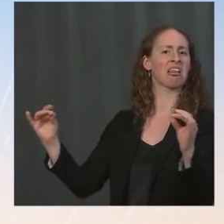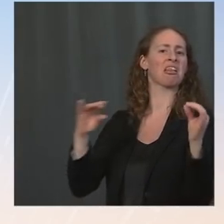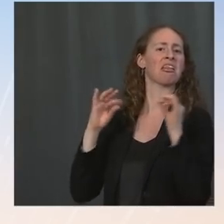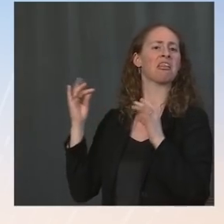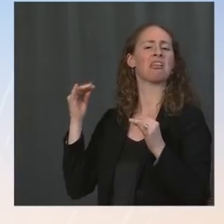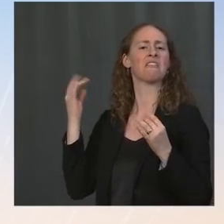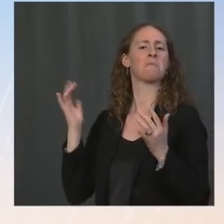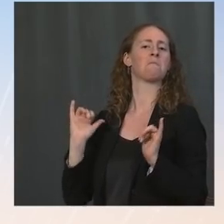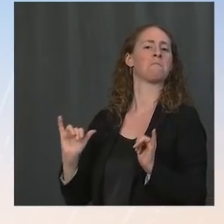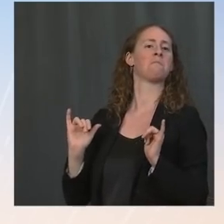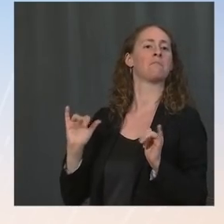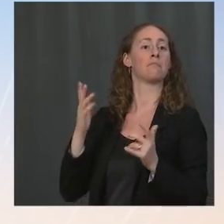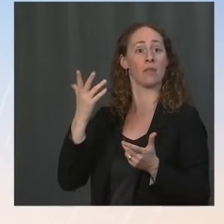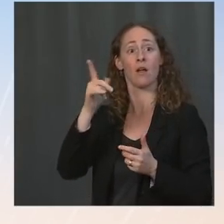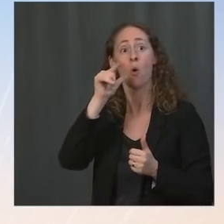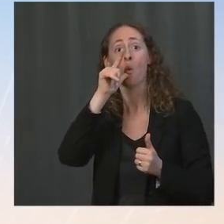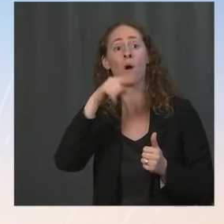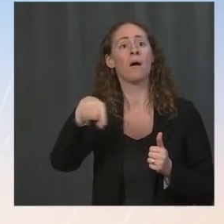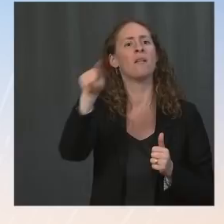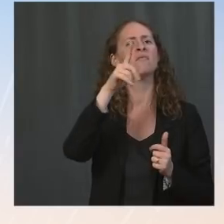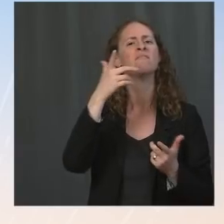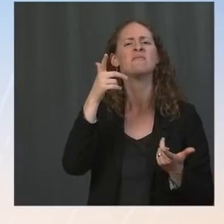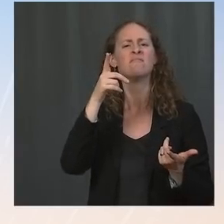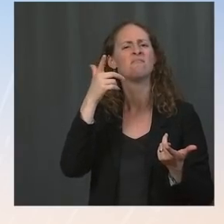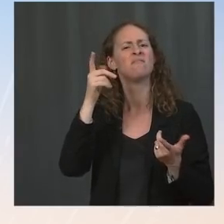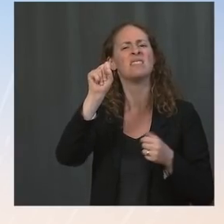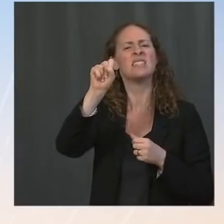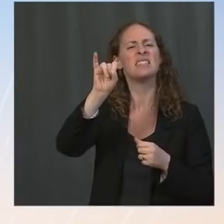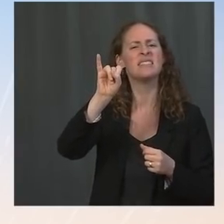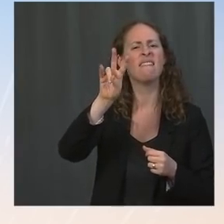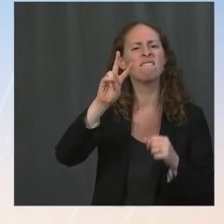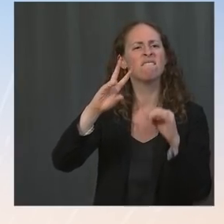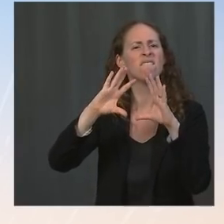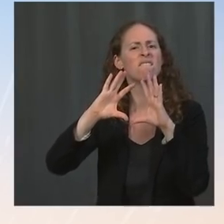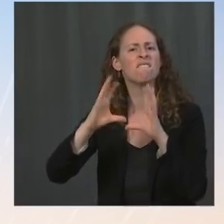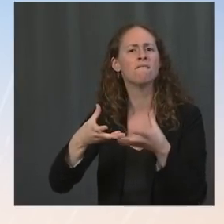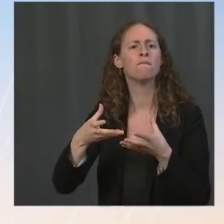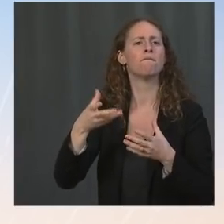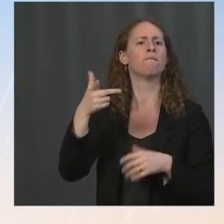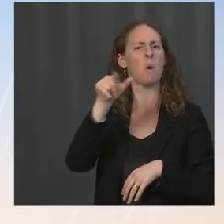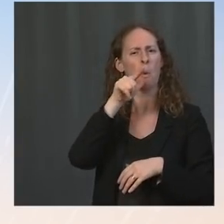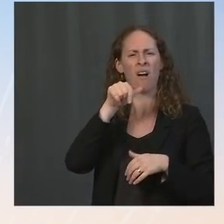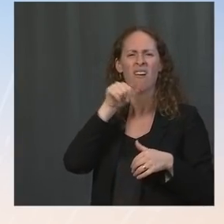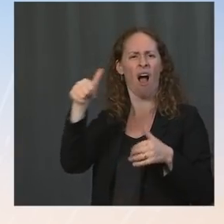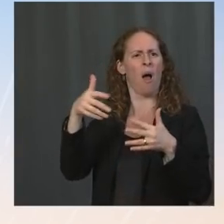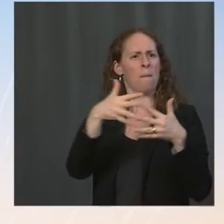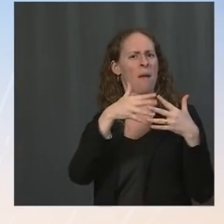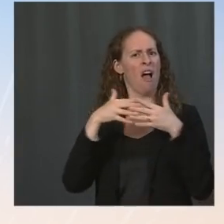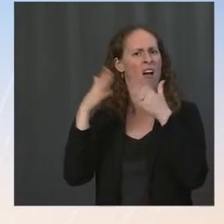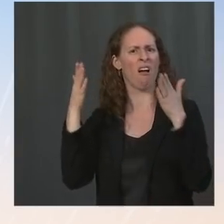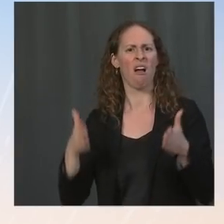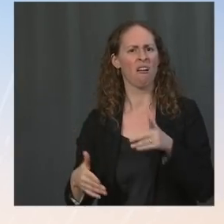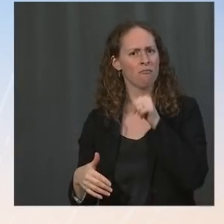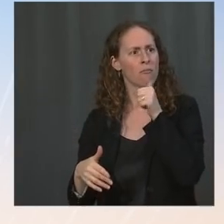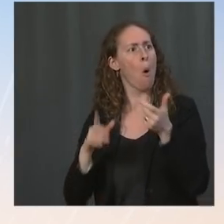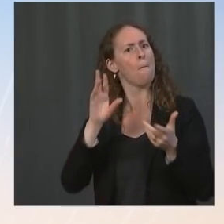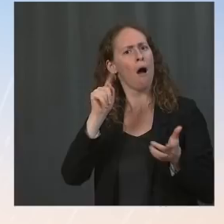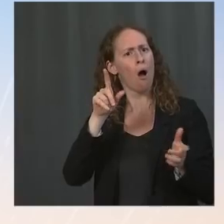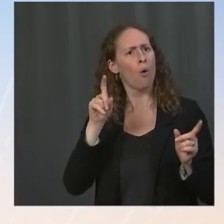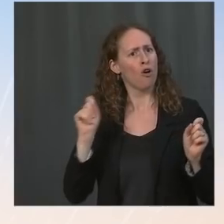SIV recipients or people who were applying or eligible enough to leave -- effectively stop after Thursday's attack?